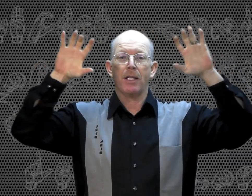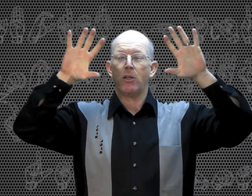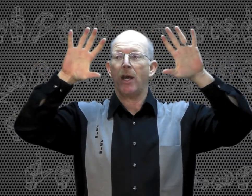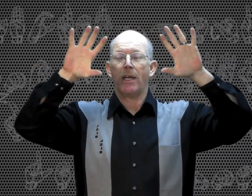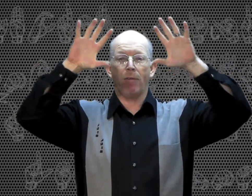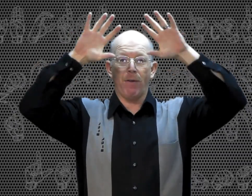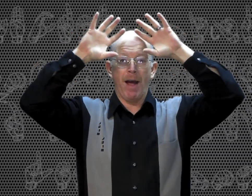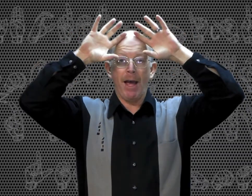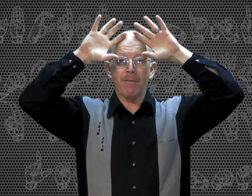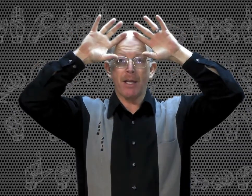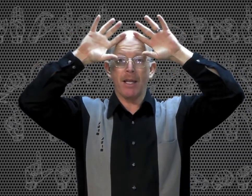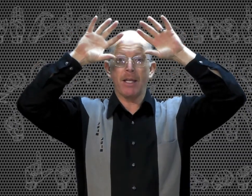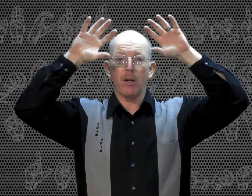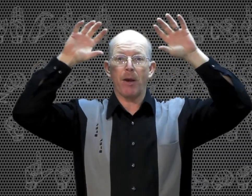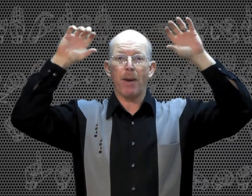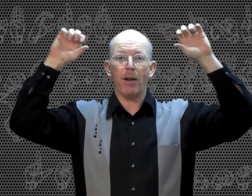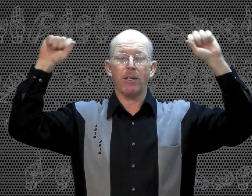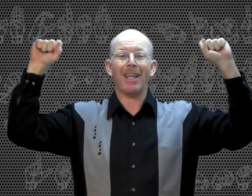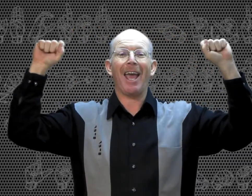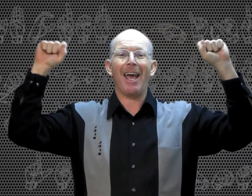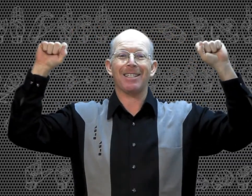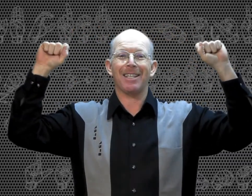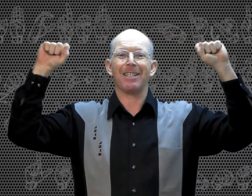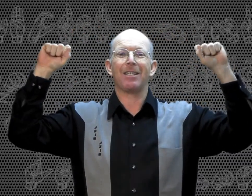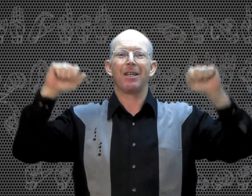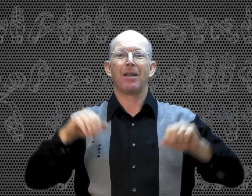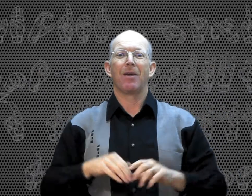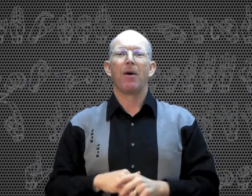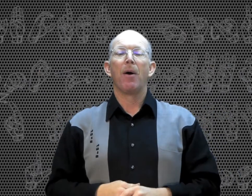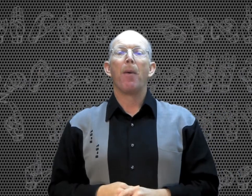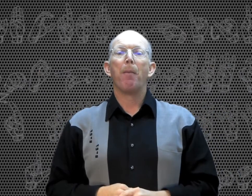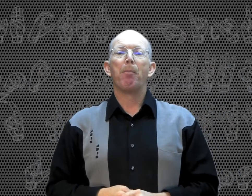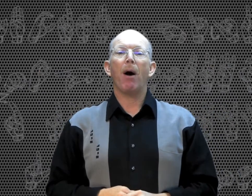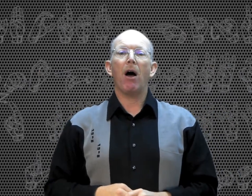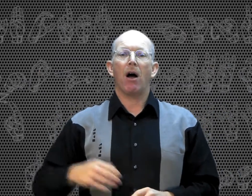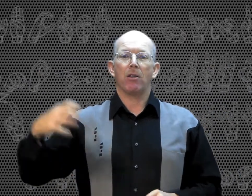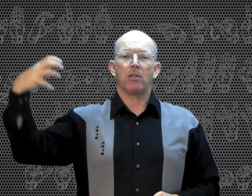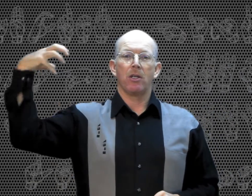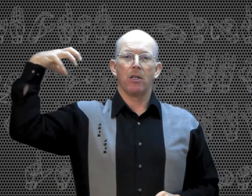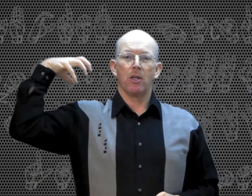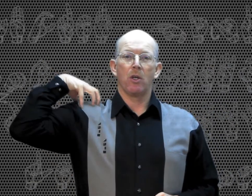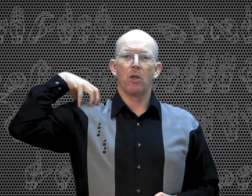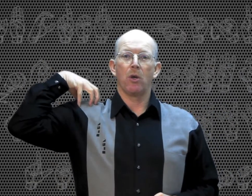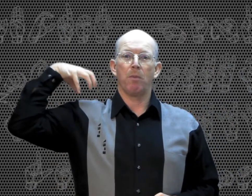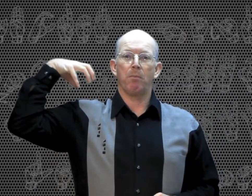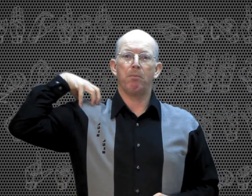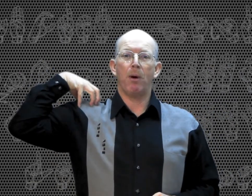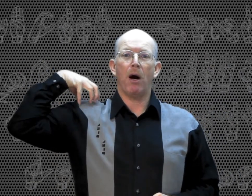PRESIDENT – You take your 5s and then you come out to the S. BOSS